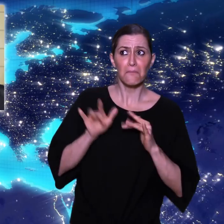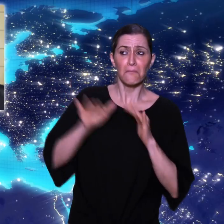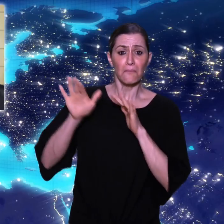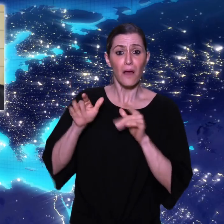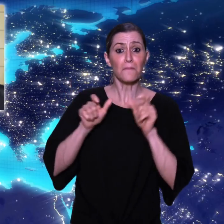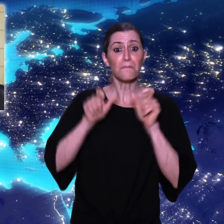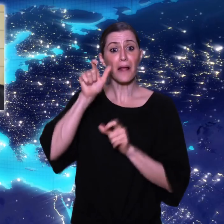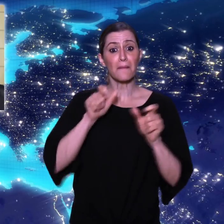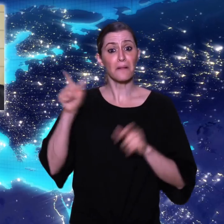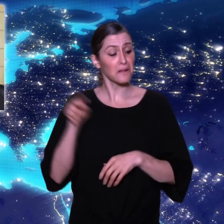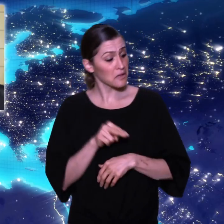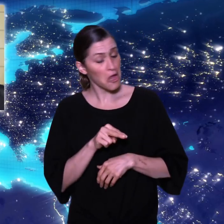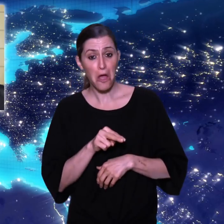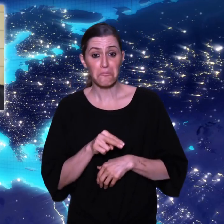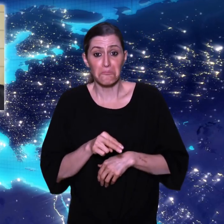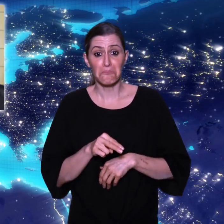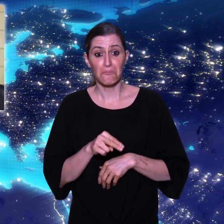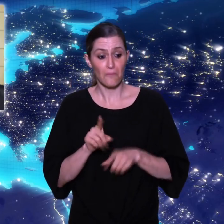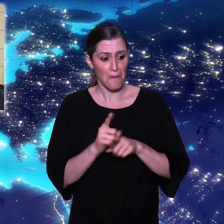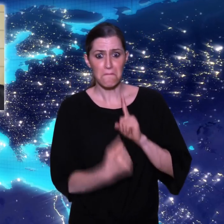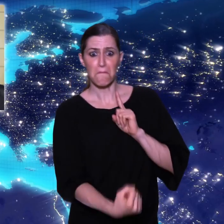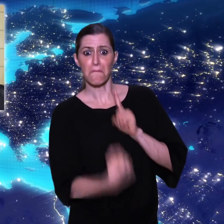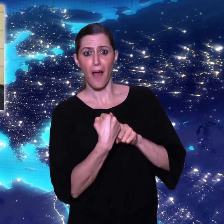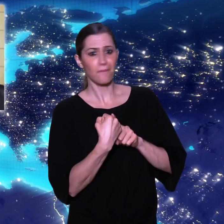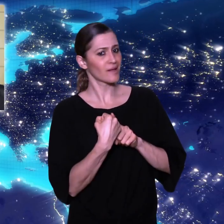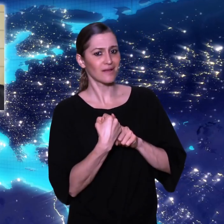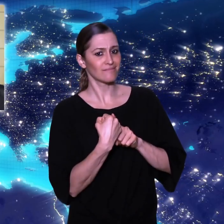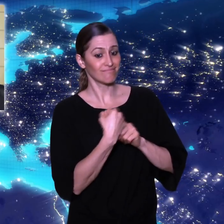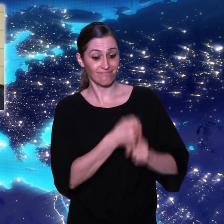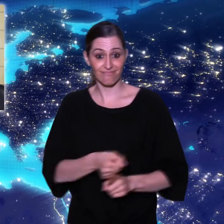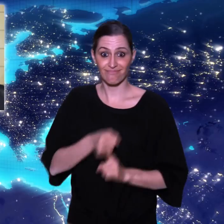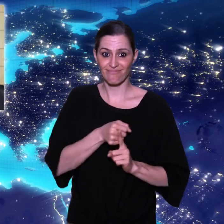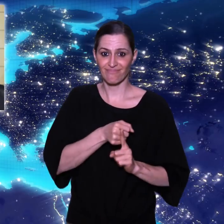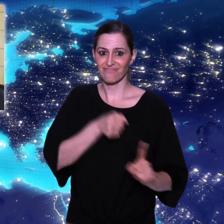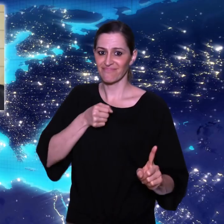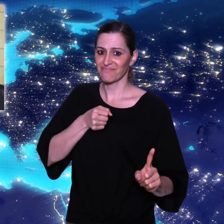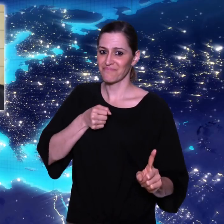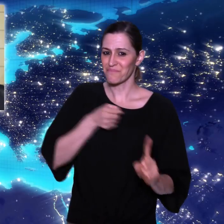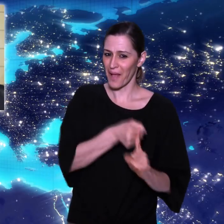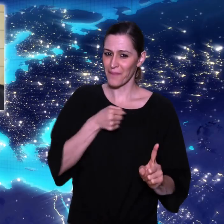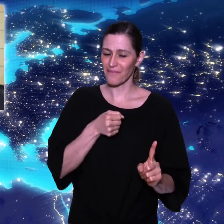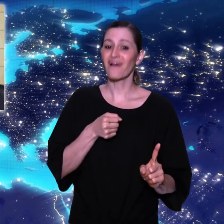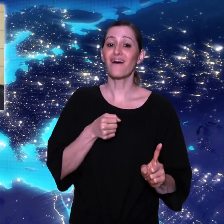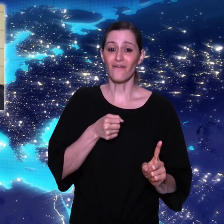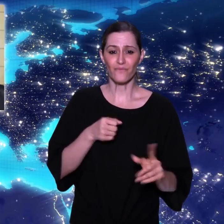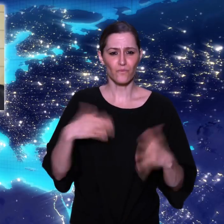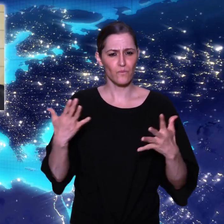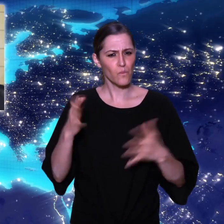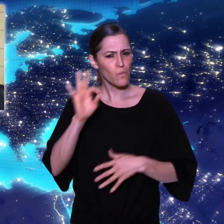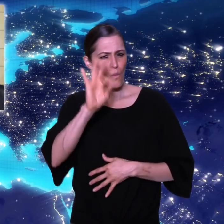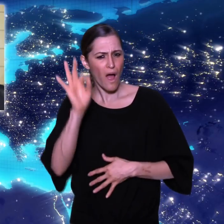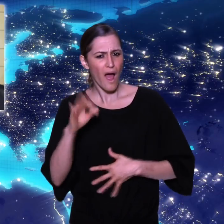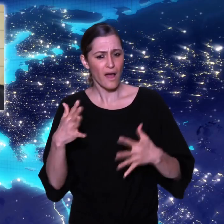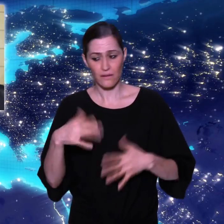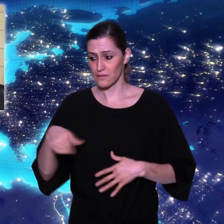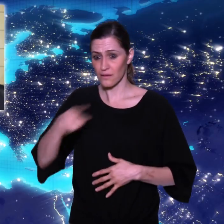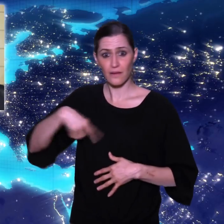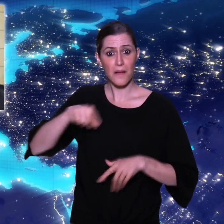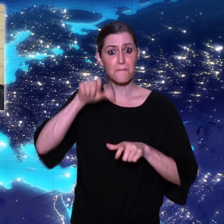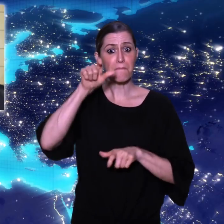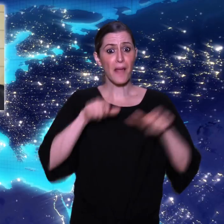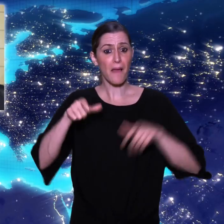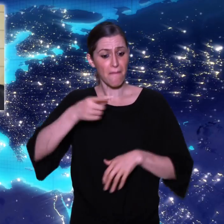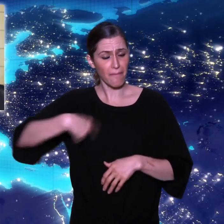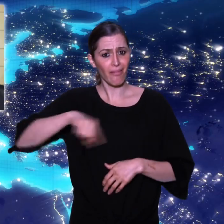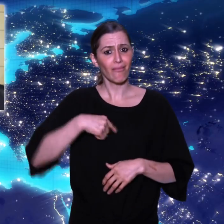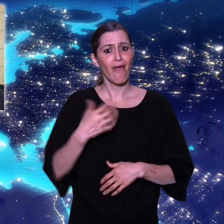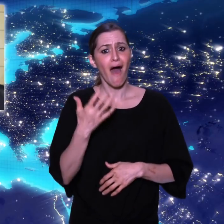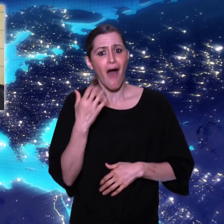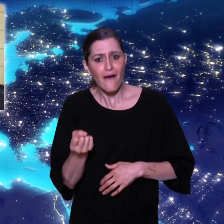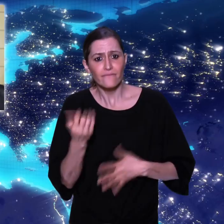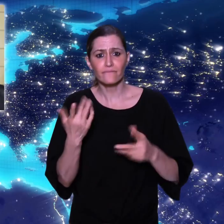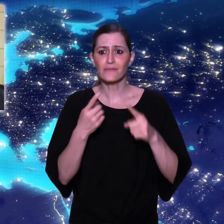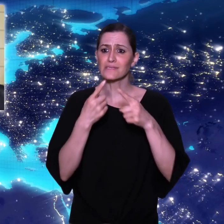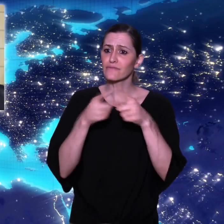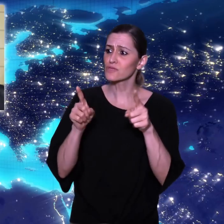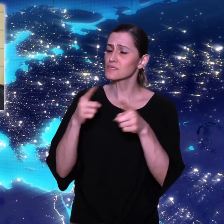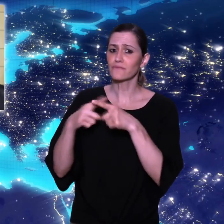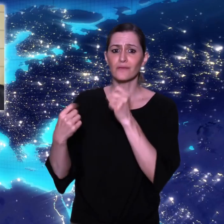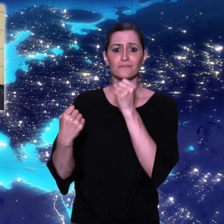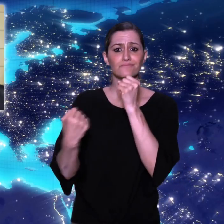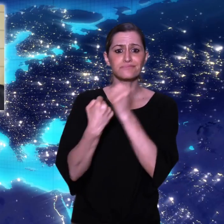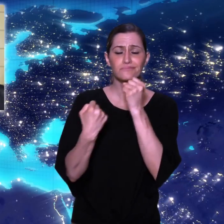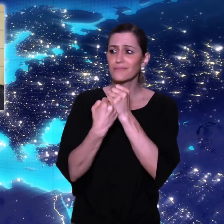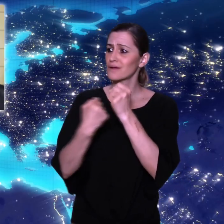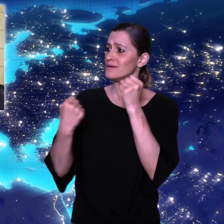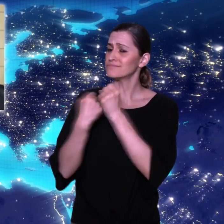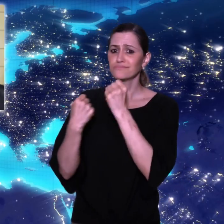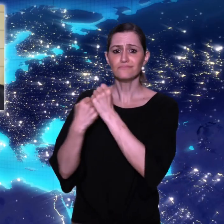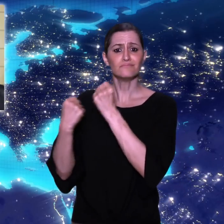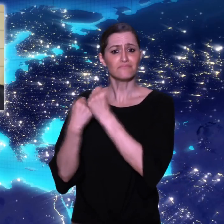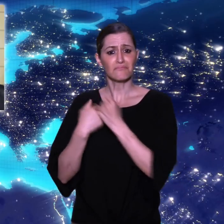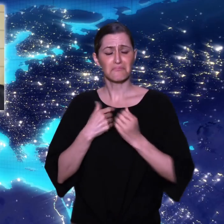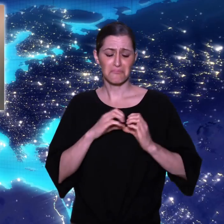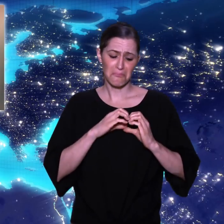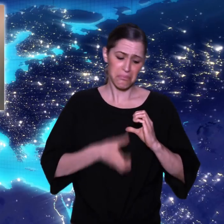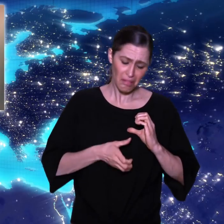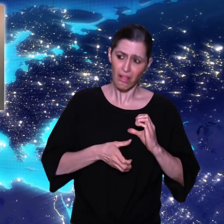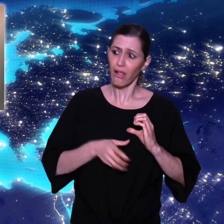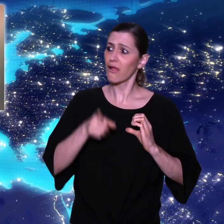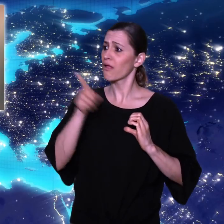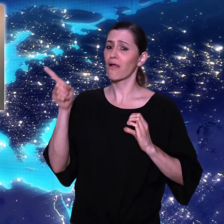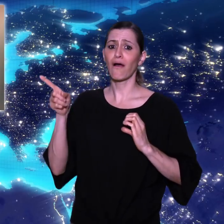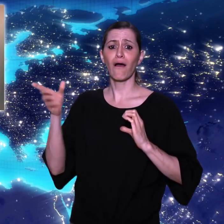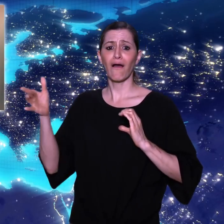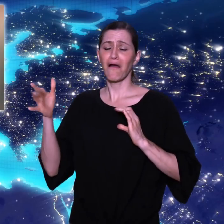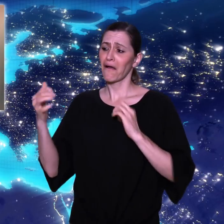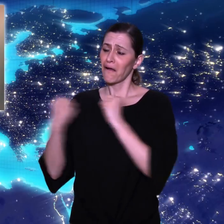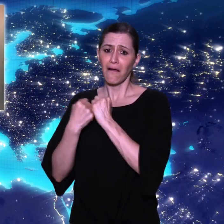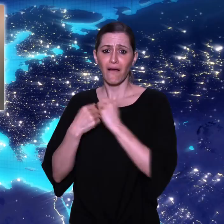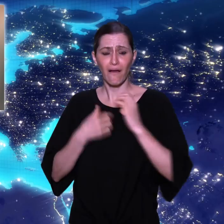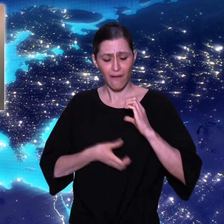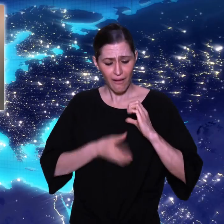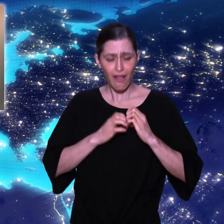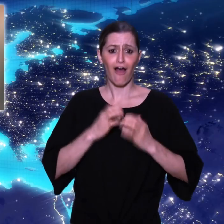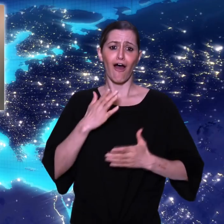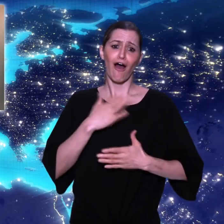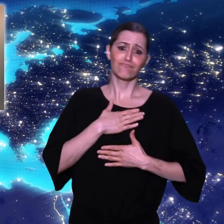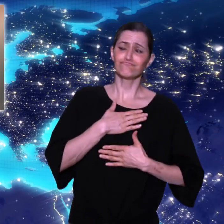sources of emotional support such as family and friends.